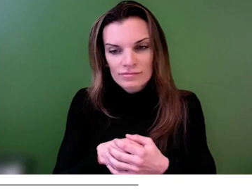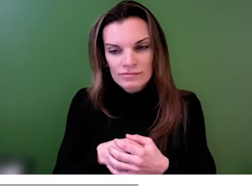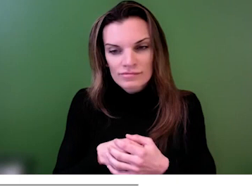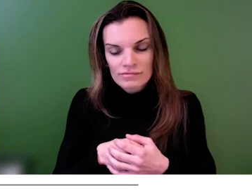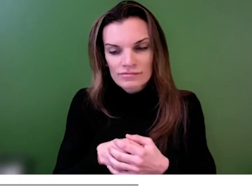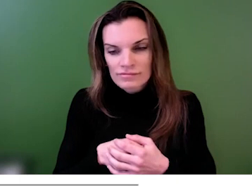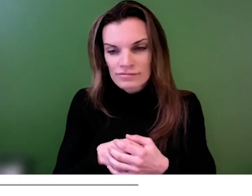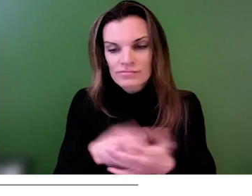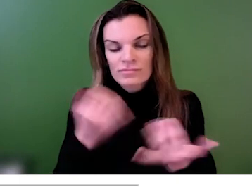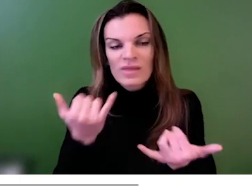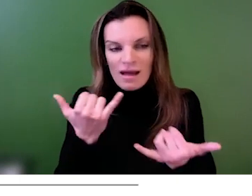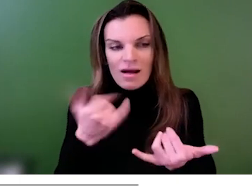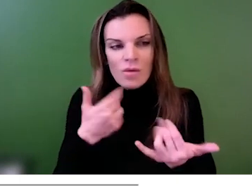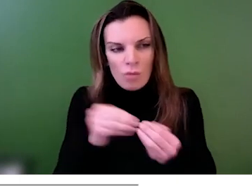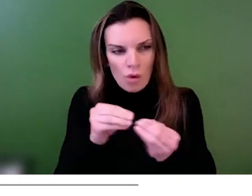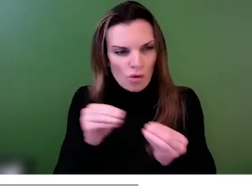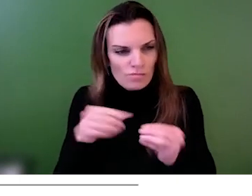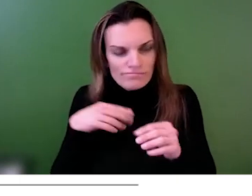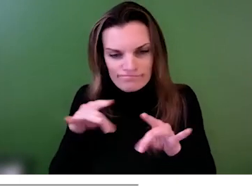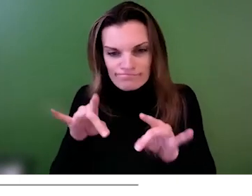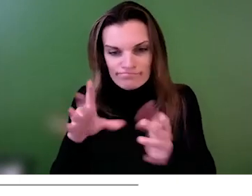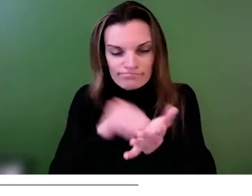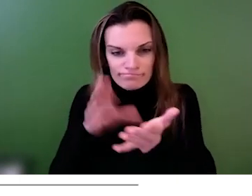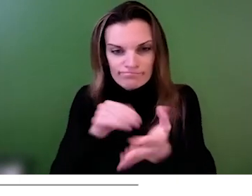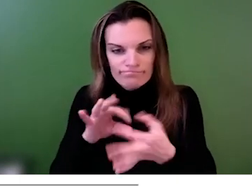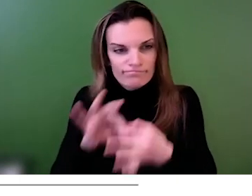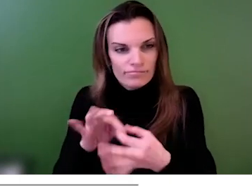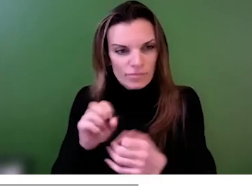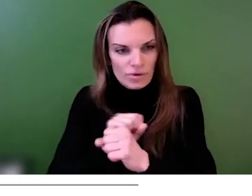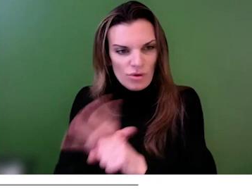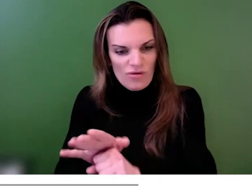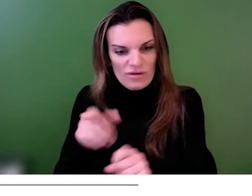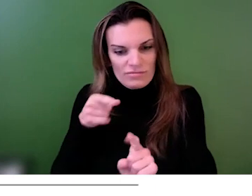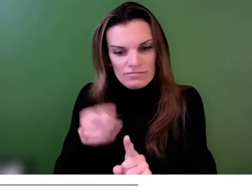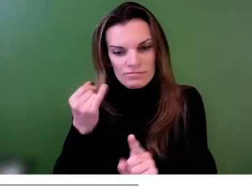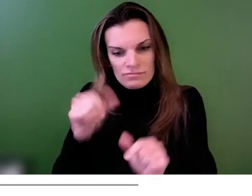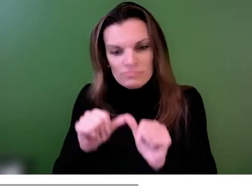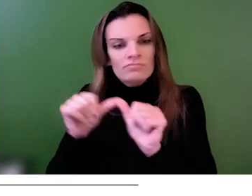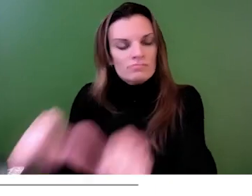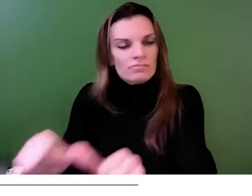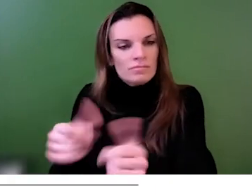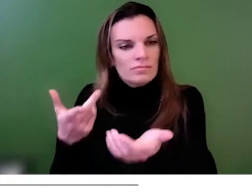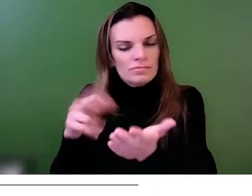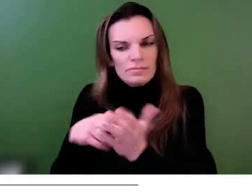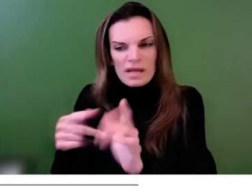it's still developing this type of research on long COVID. So this is just a little bit of